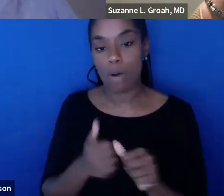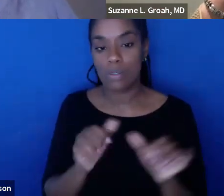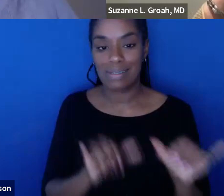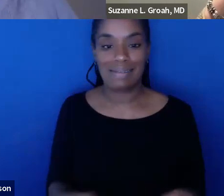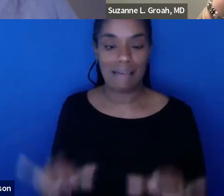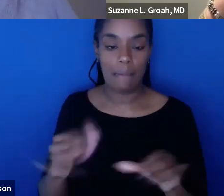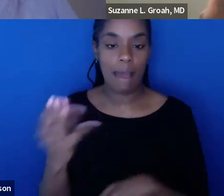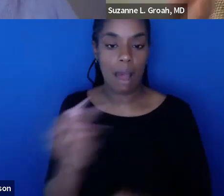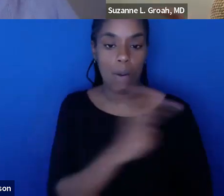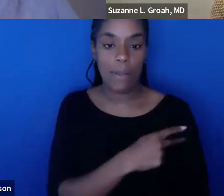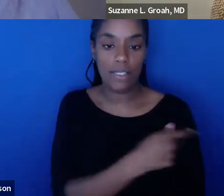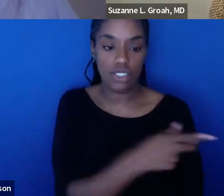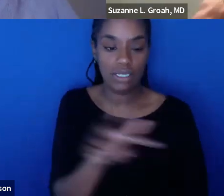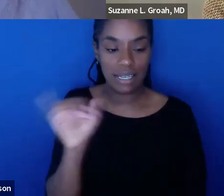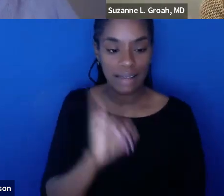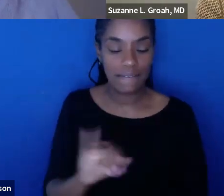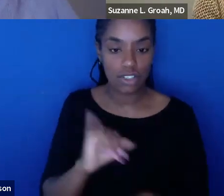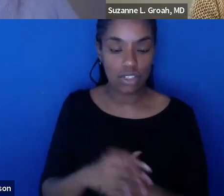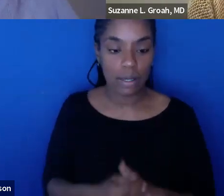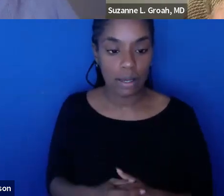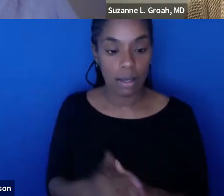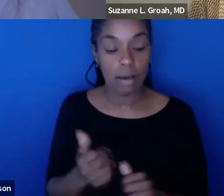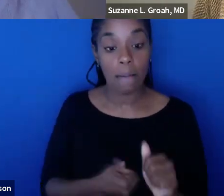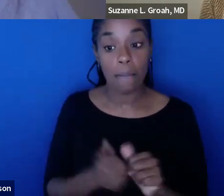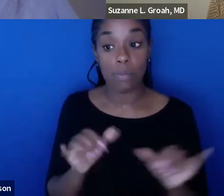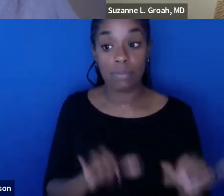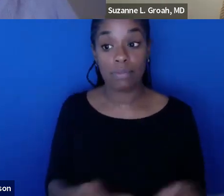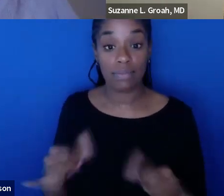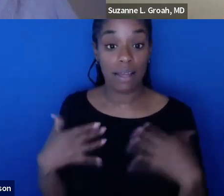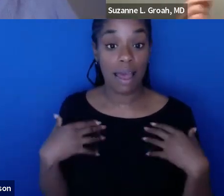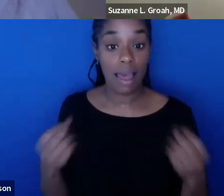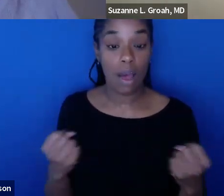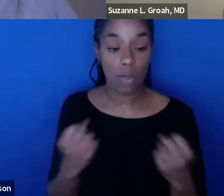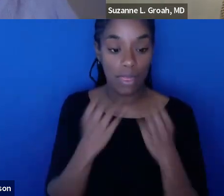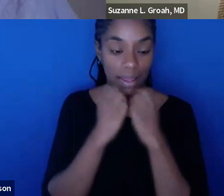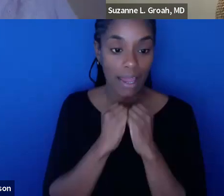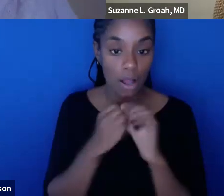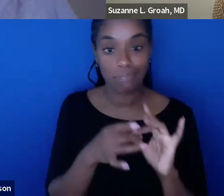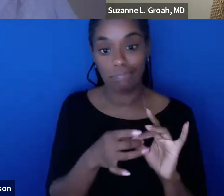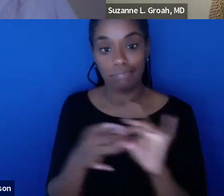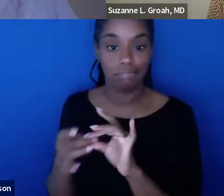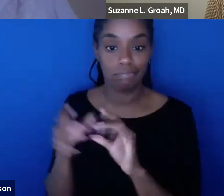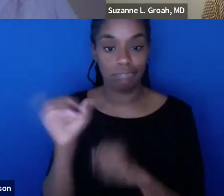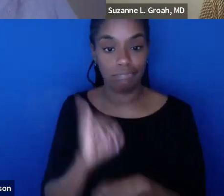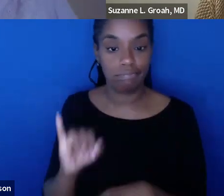It's the most common, what we call healthcare-associated infection, so infection of people in the hospitals.